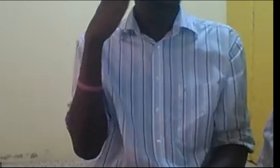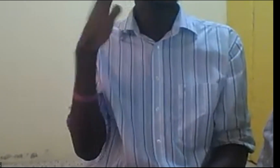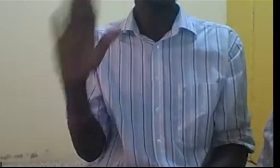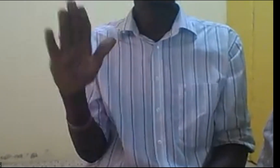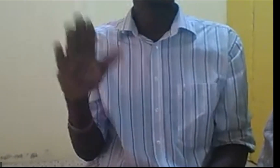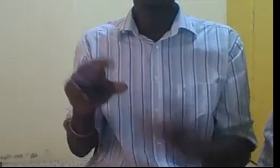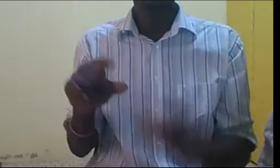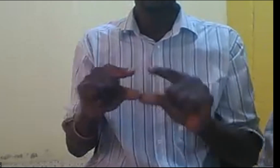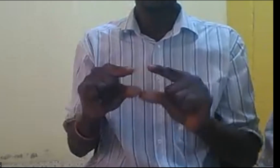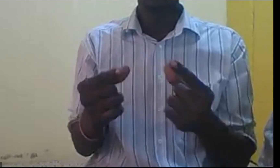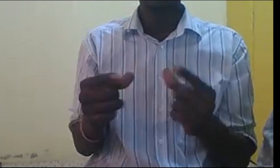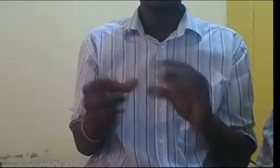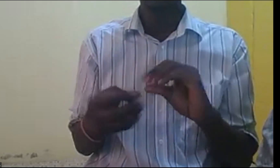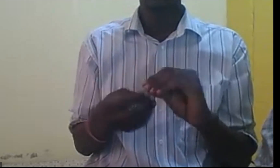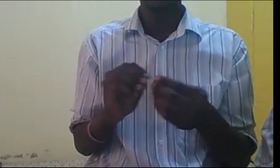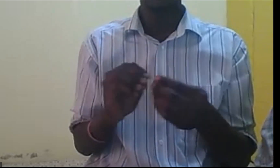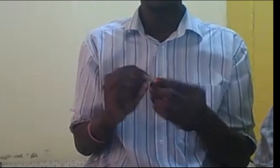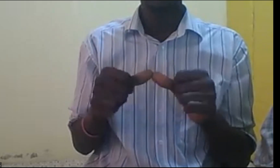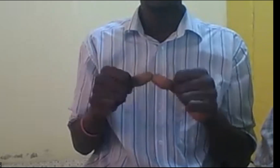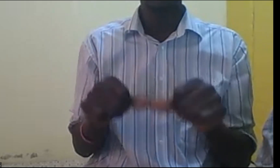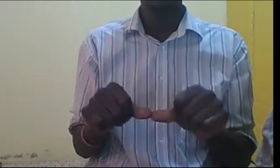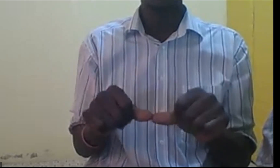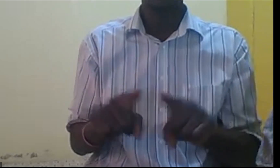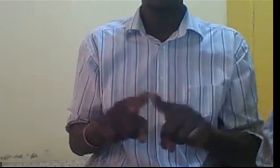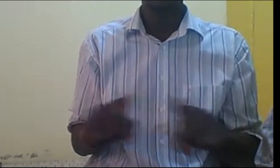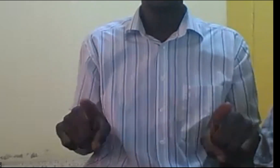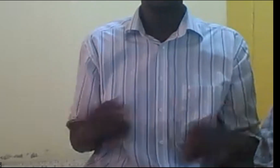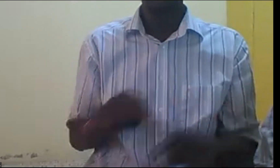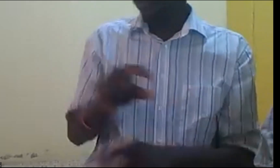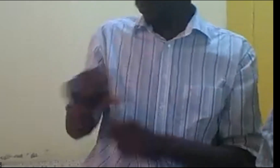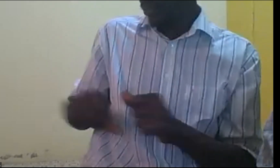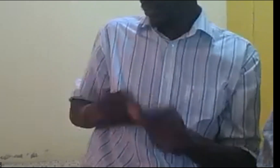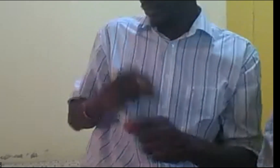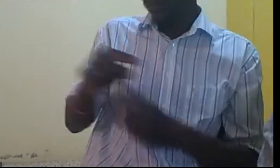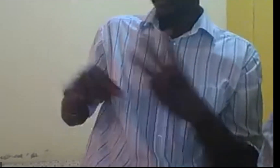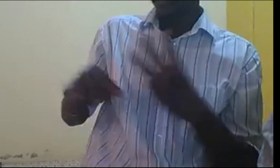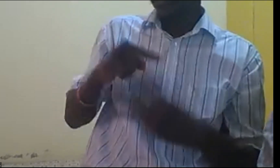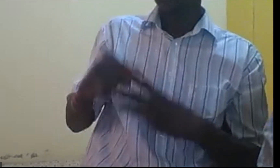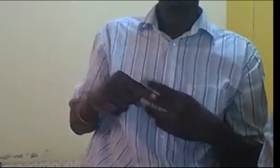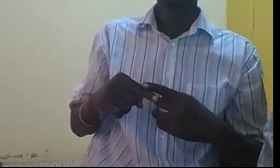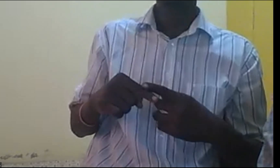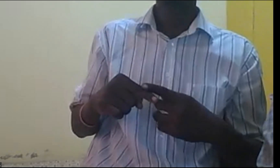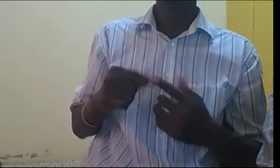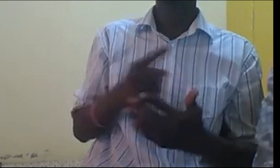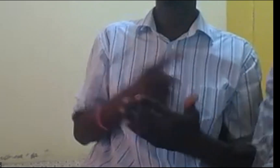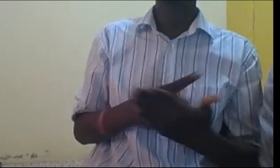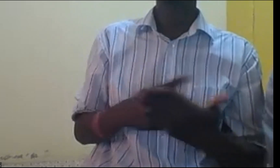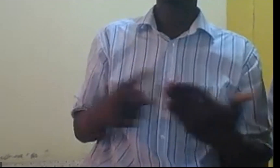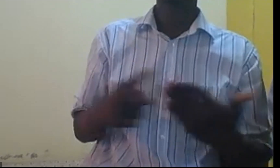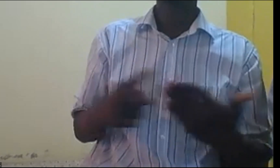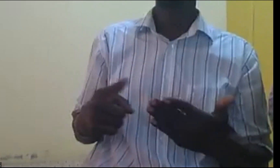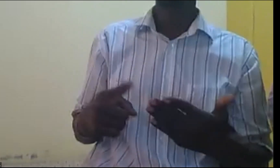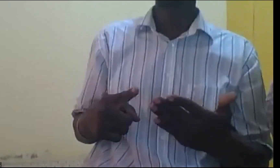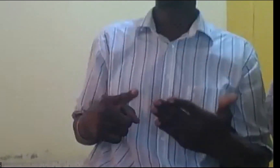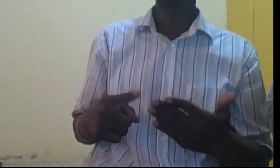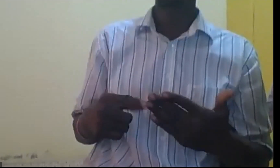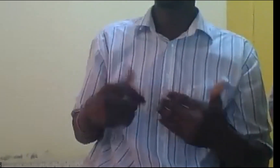Yes, I don't know the group number, though. Yes, but among the things we share is about to having night husbands.